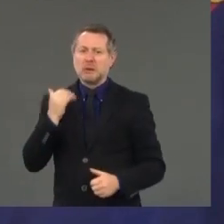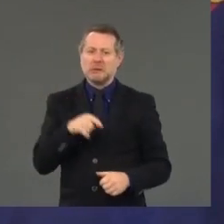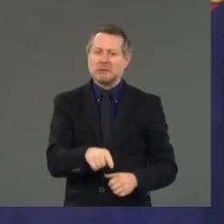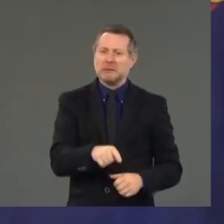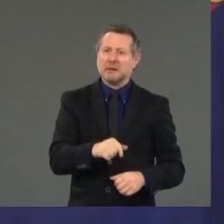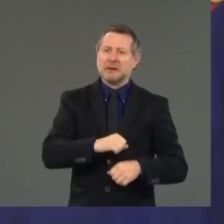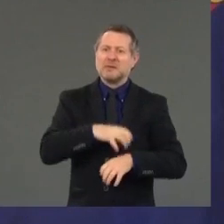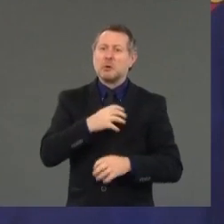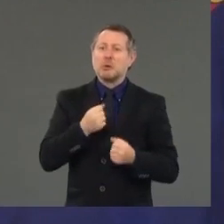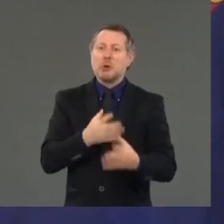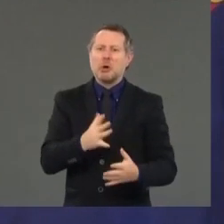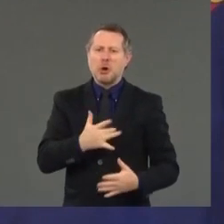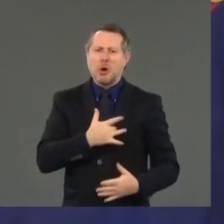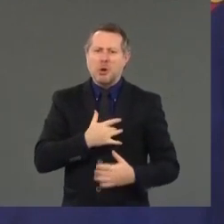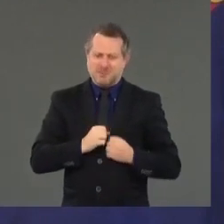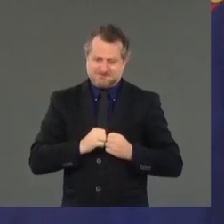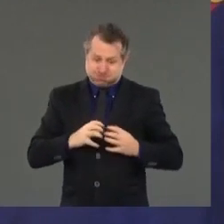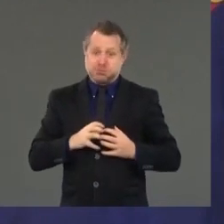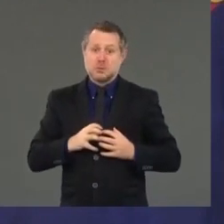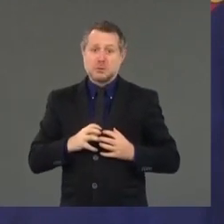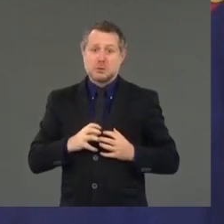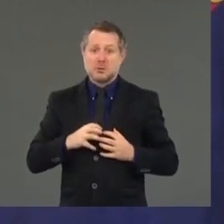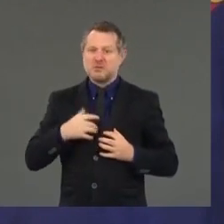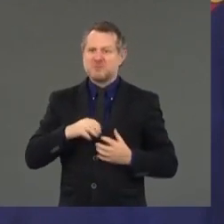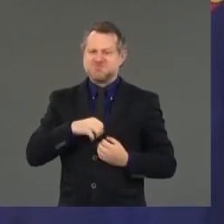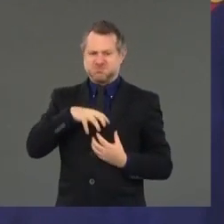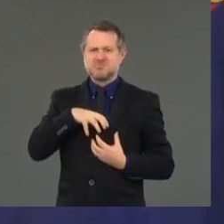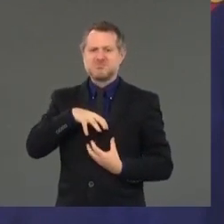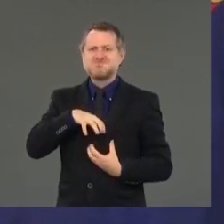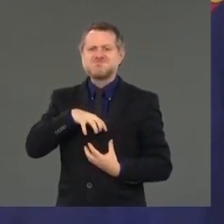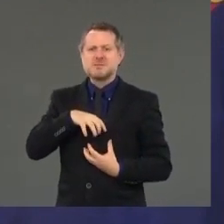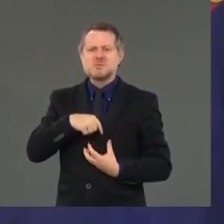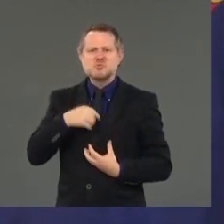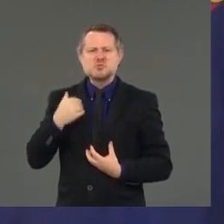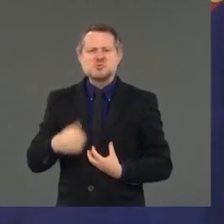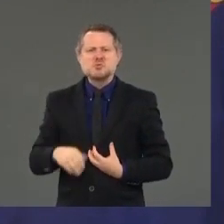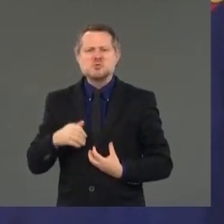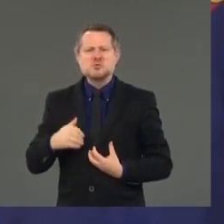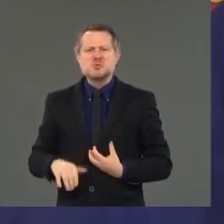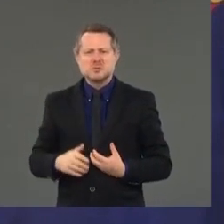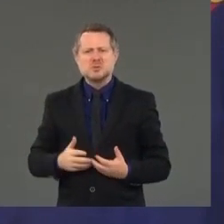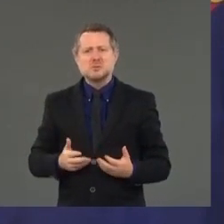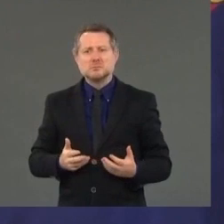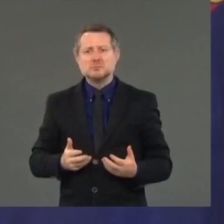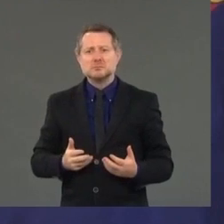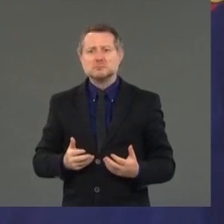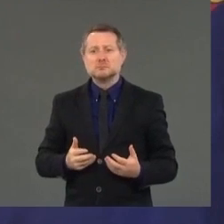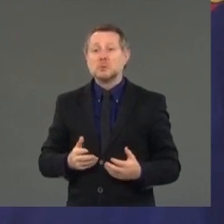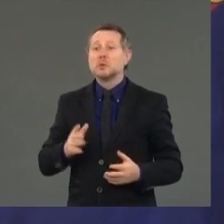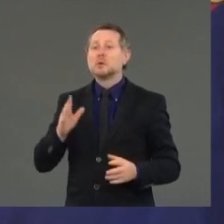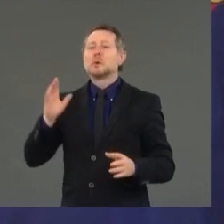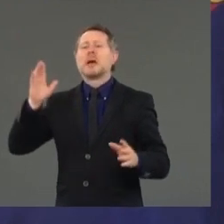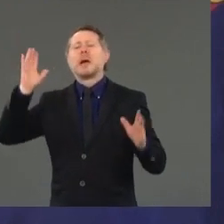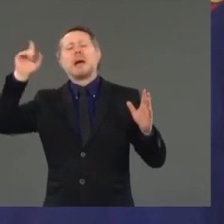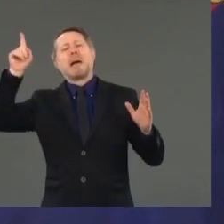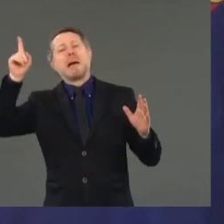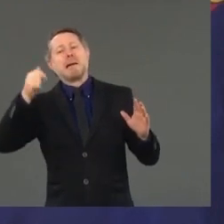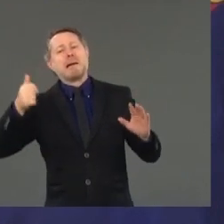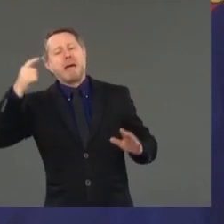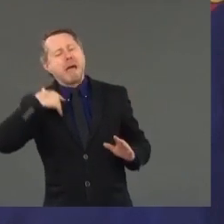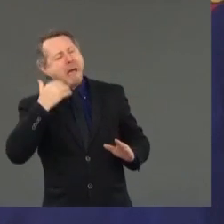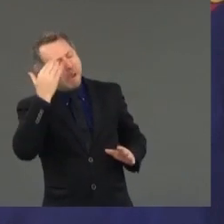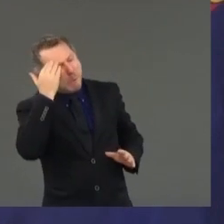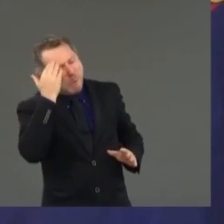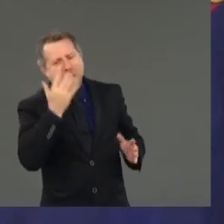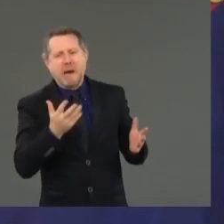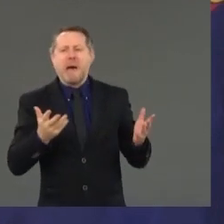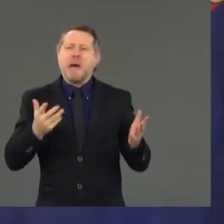RESPIRATORY ILLNESS IN SOME WAYS